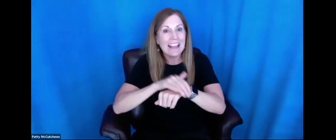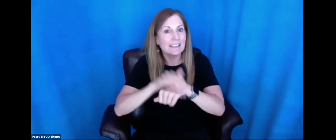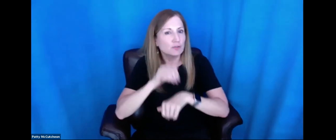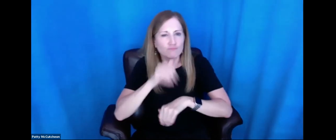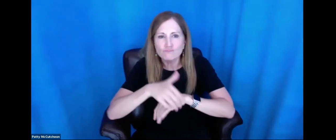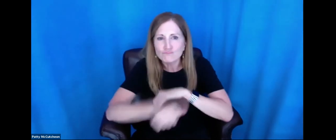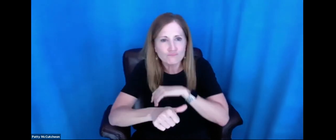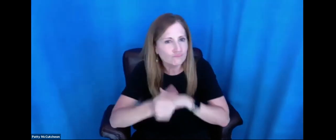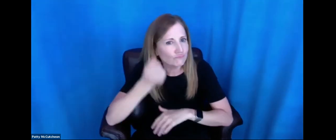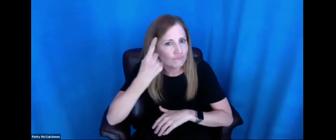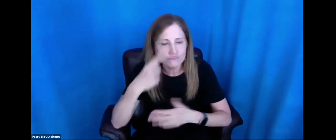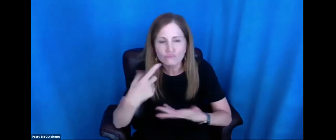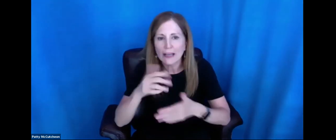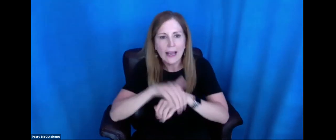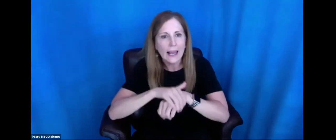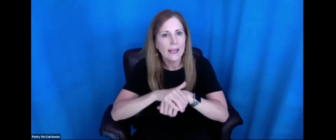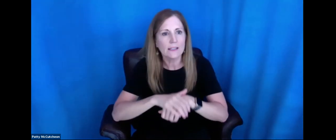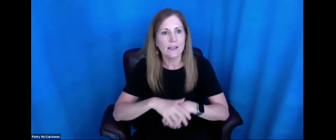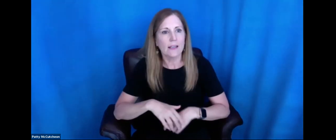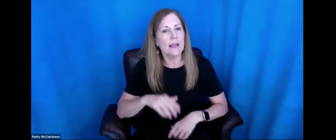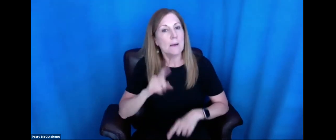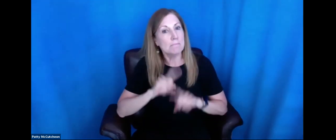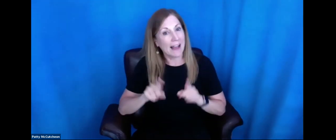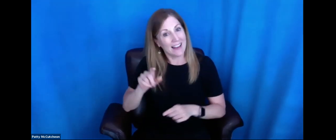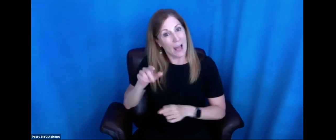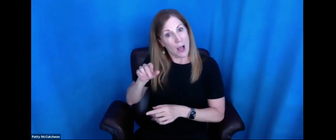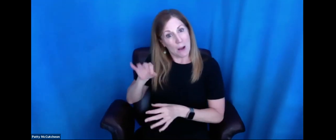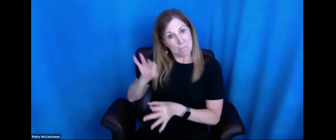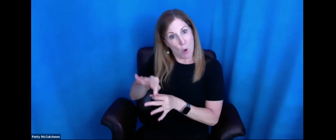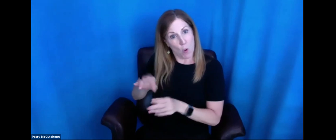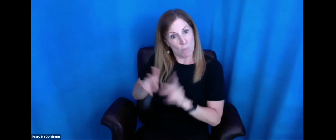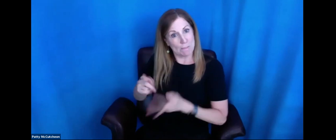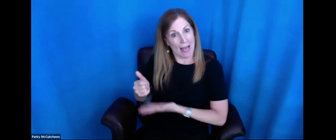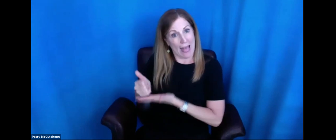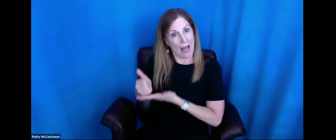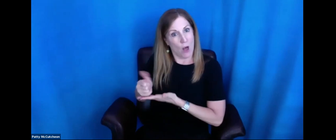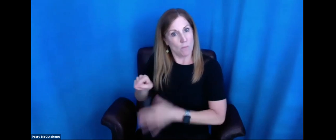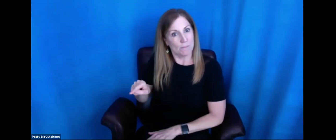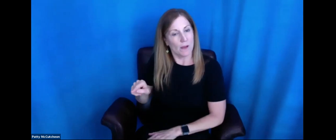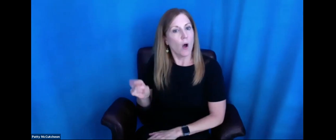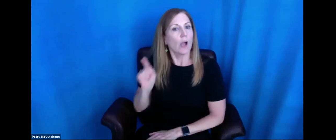There was a limit in state law that said you could only help three people. You couldn't help four or five or six.